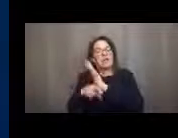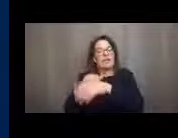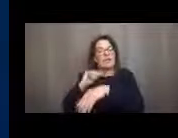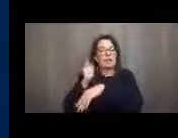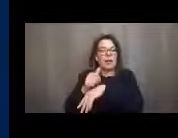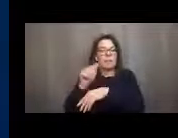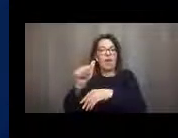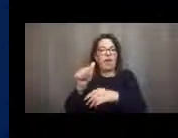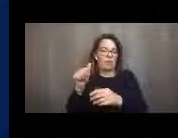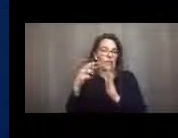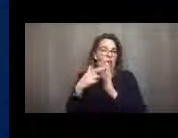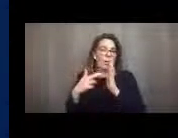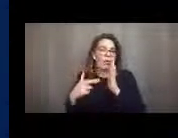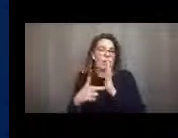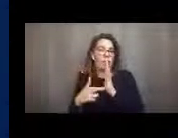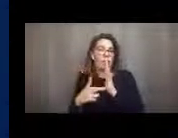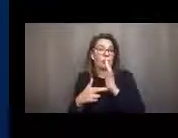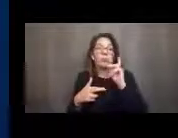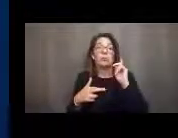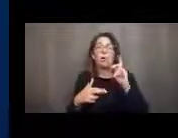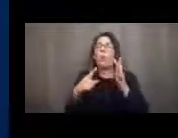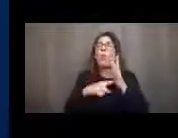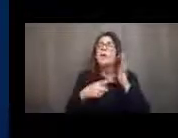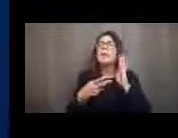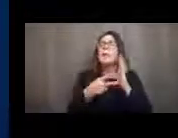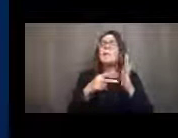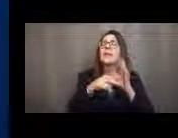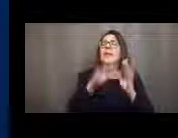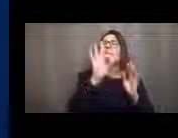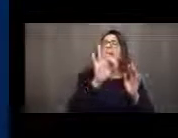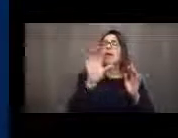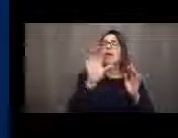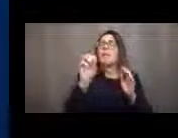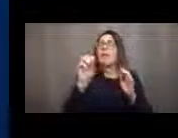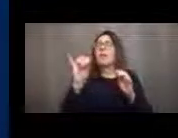So, what is a Financial Conflict of Interest? A Financial Conflict of Interest means